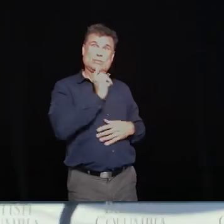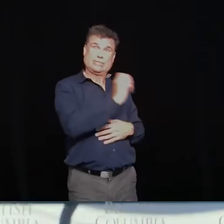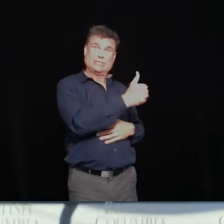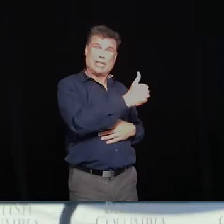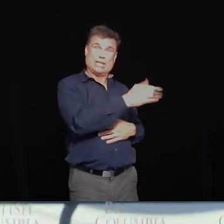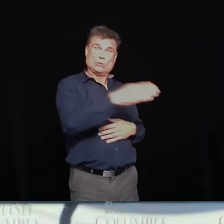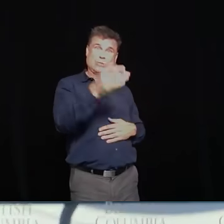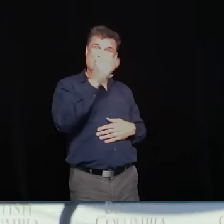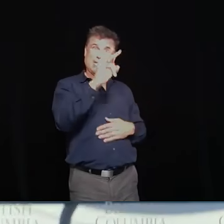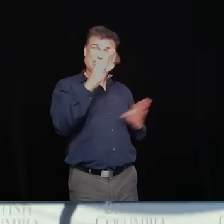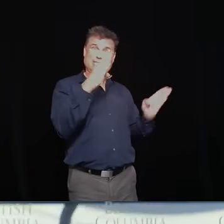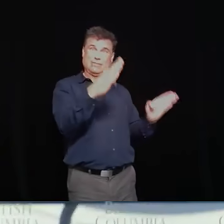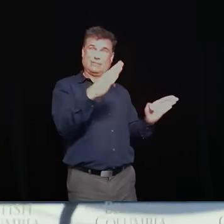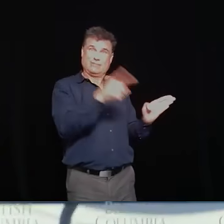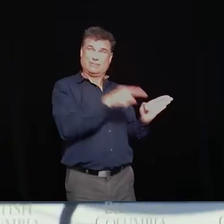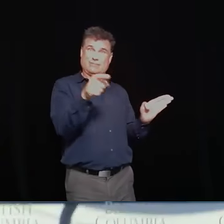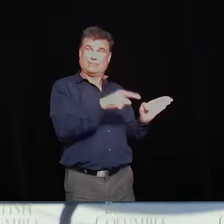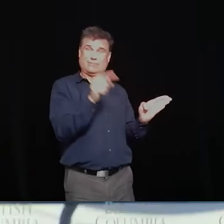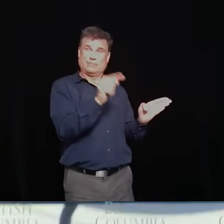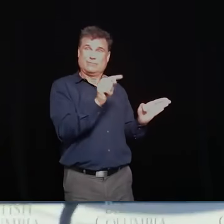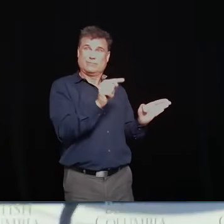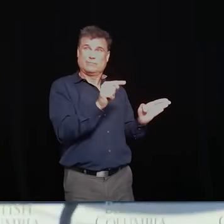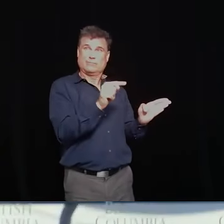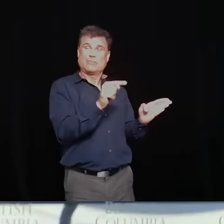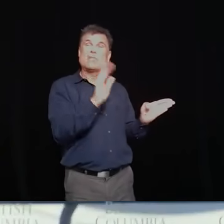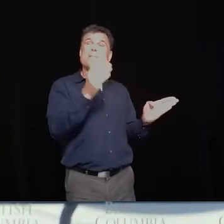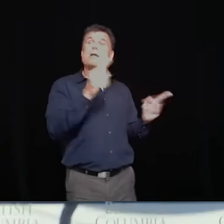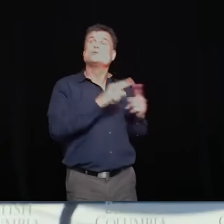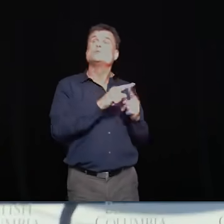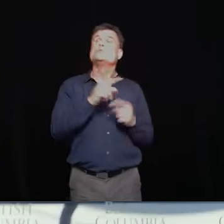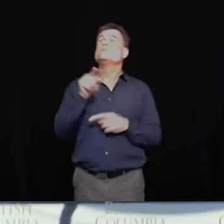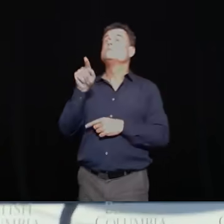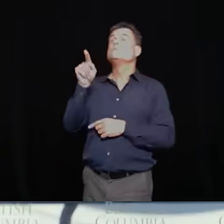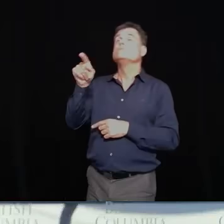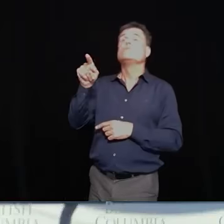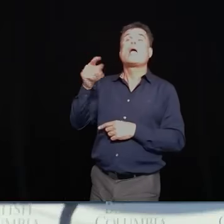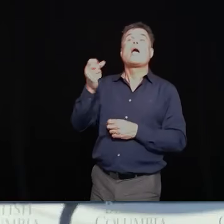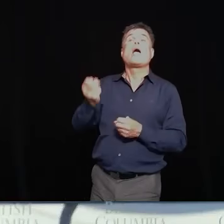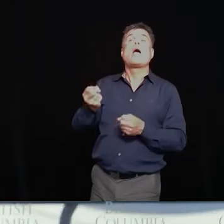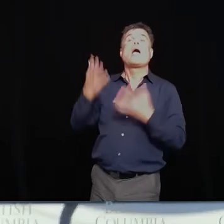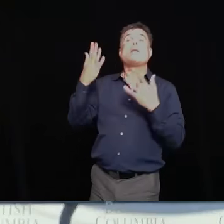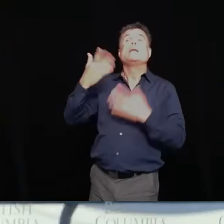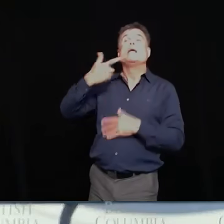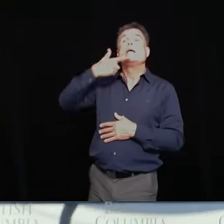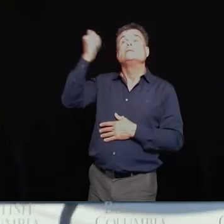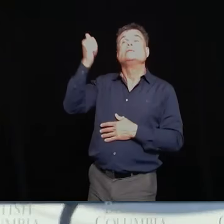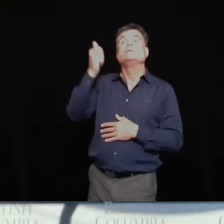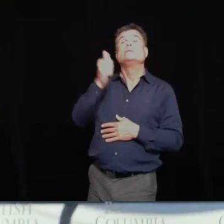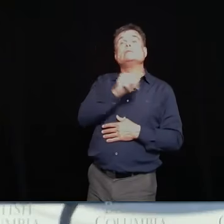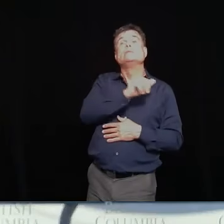need to change your focus and do it in a safe way and we have given people the tools